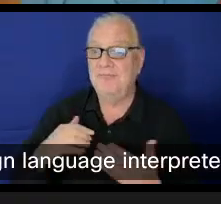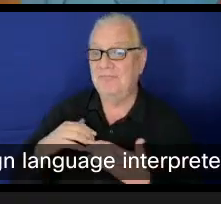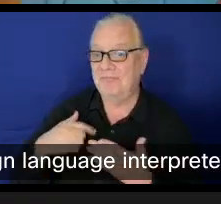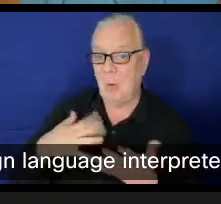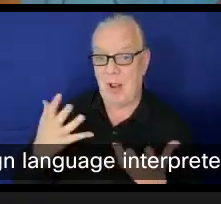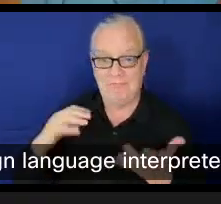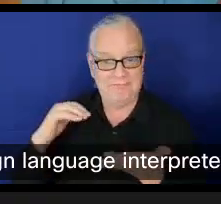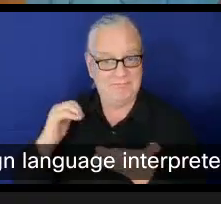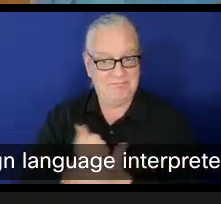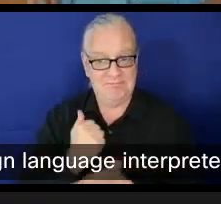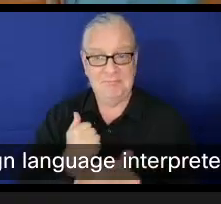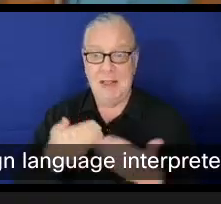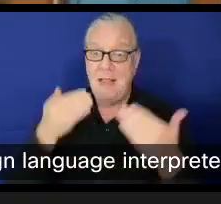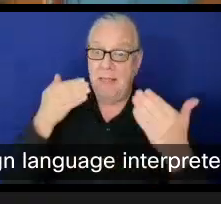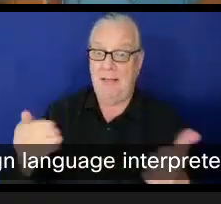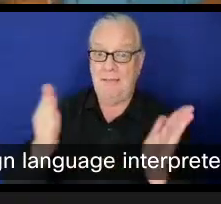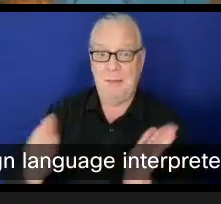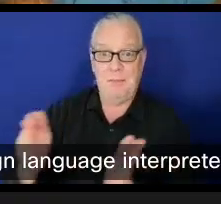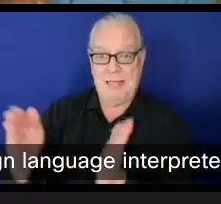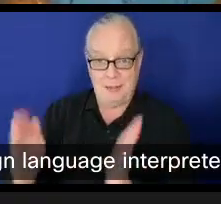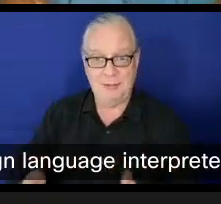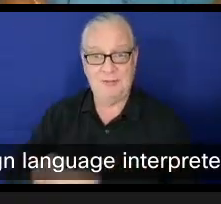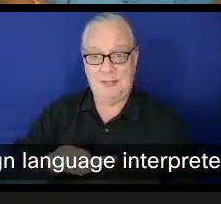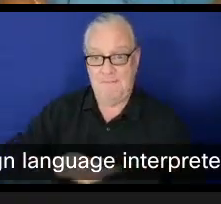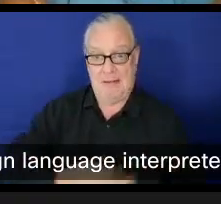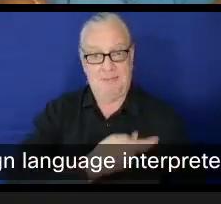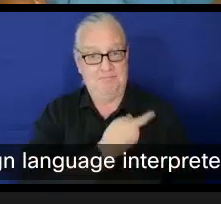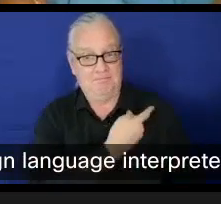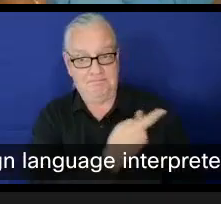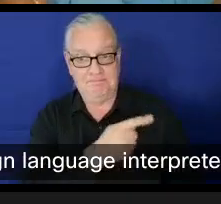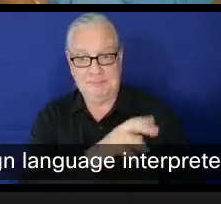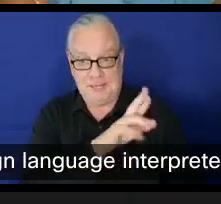both Terri and I, having me in particular. I always